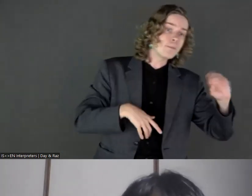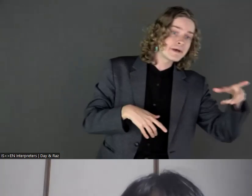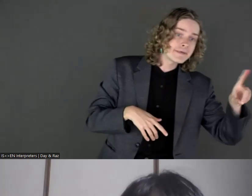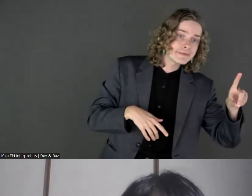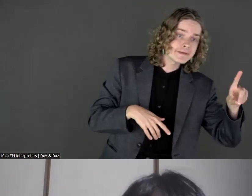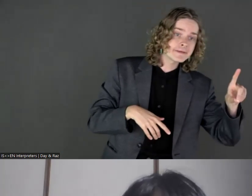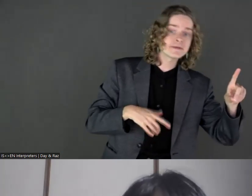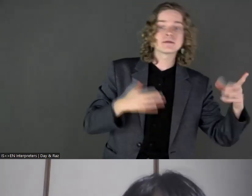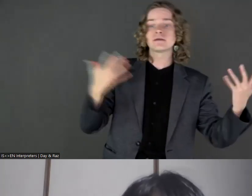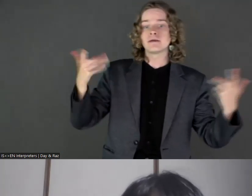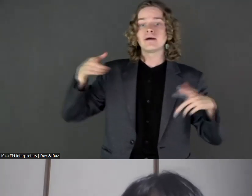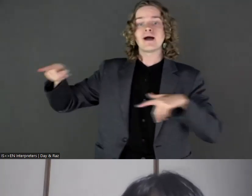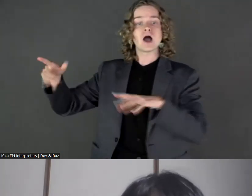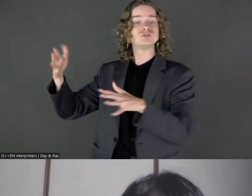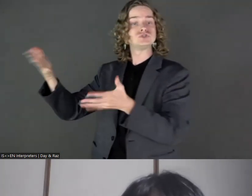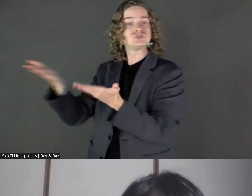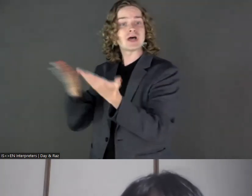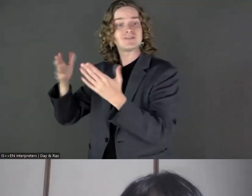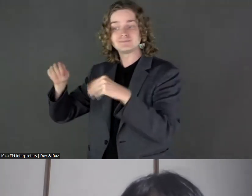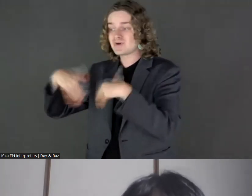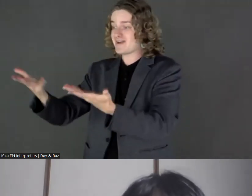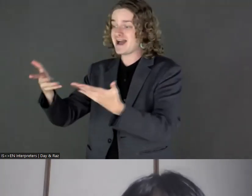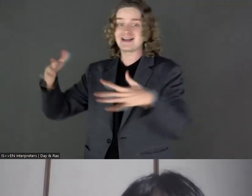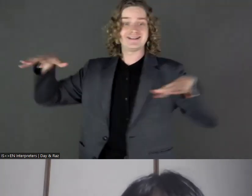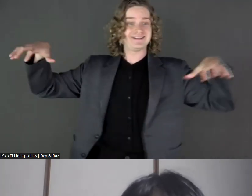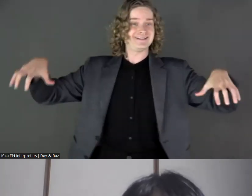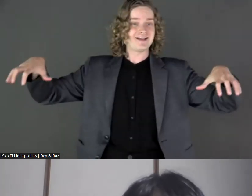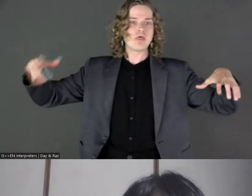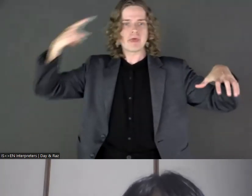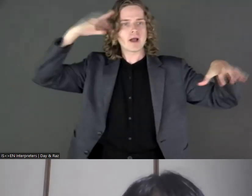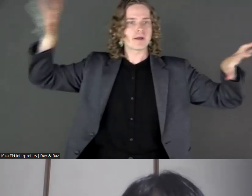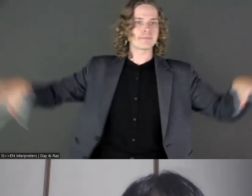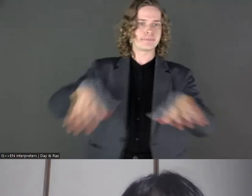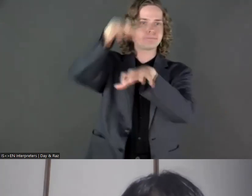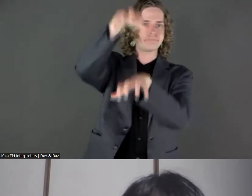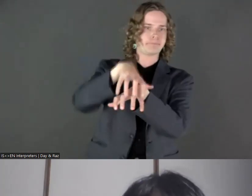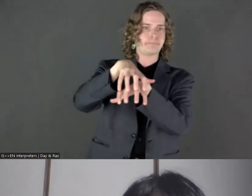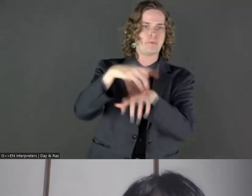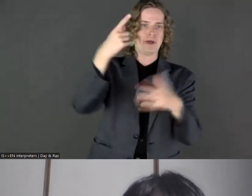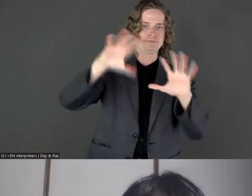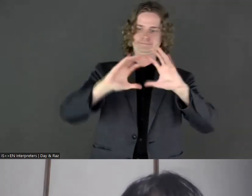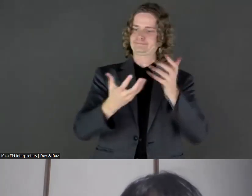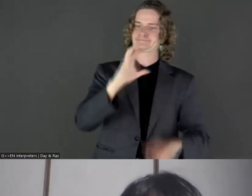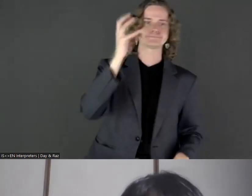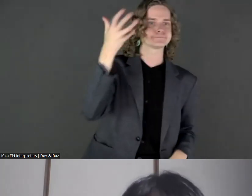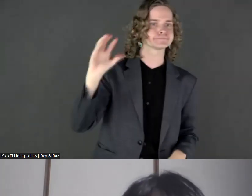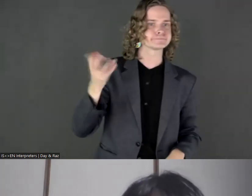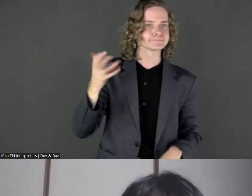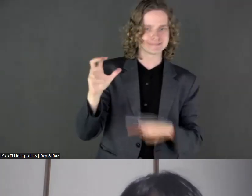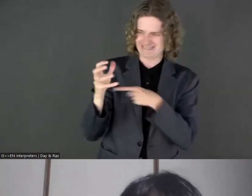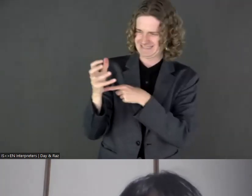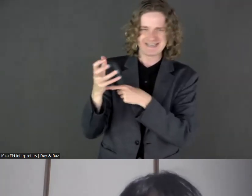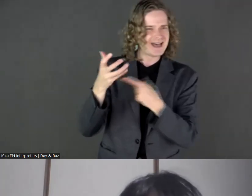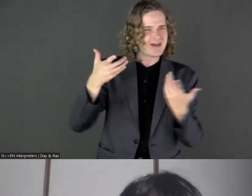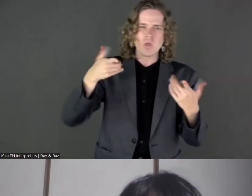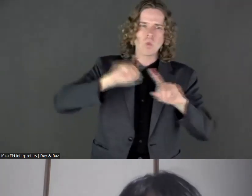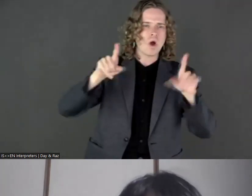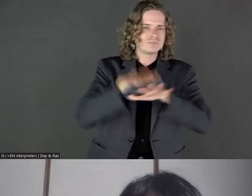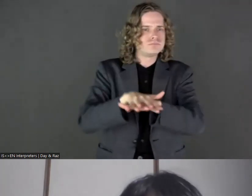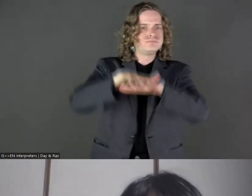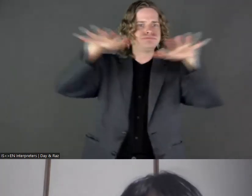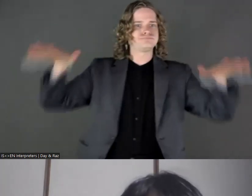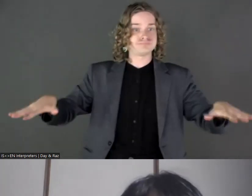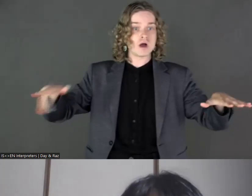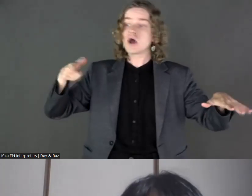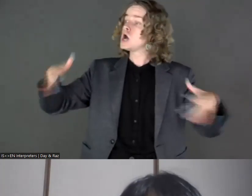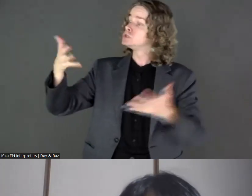organizations they know how to write projects, how to put them on paper and how to represent